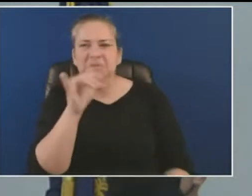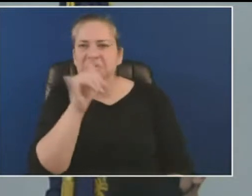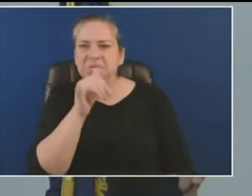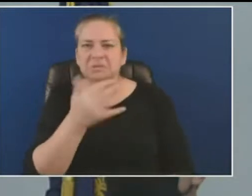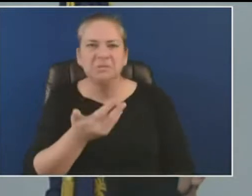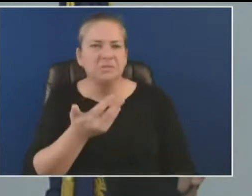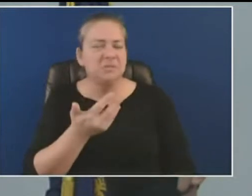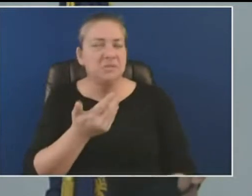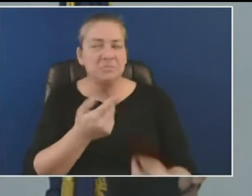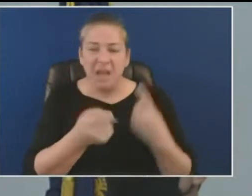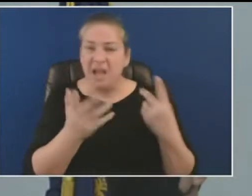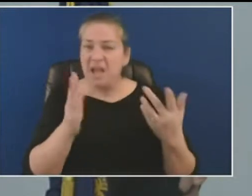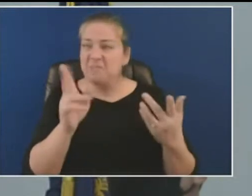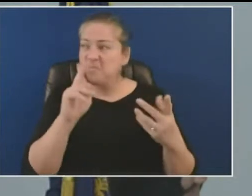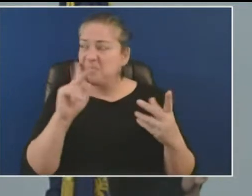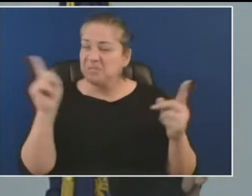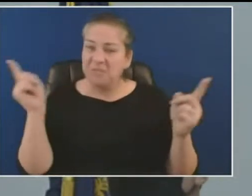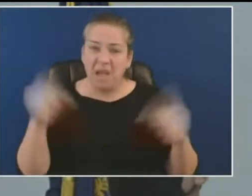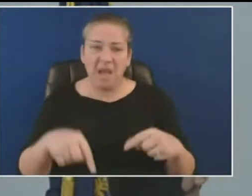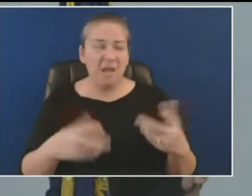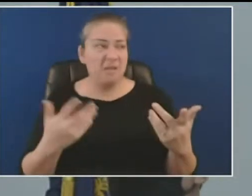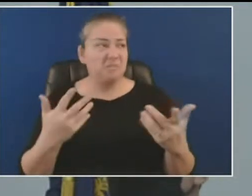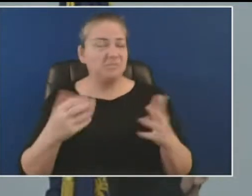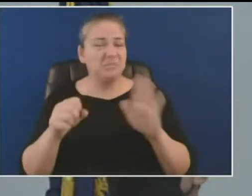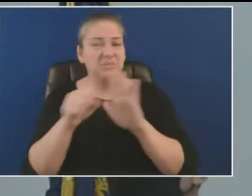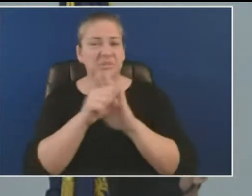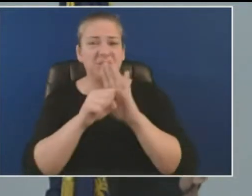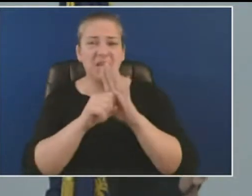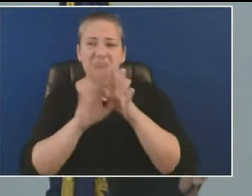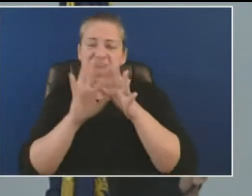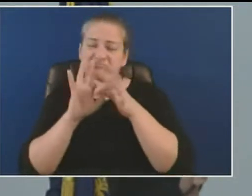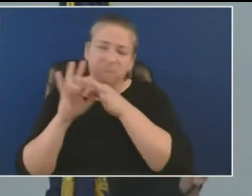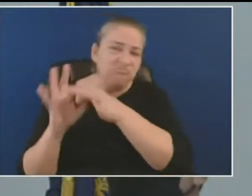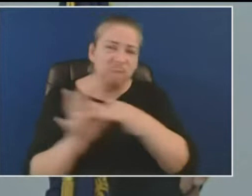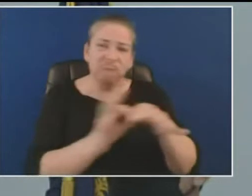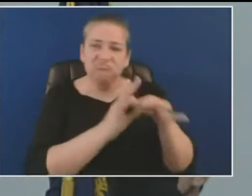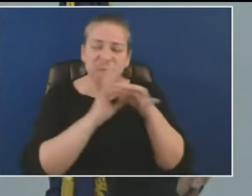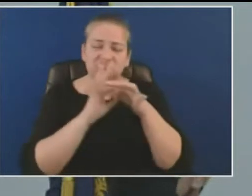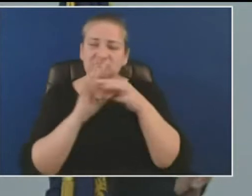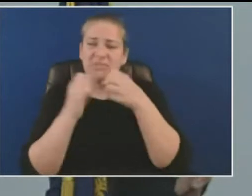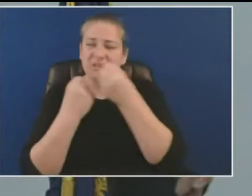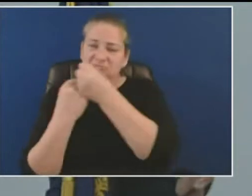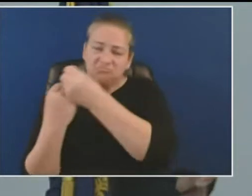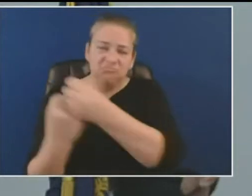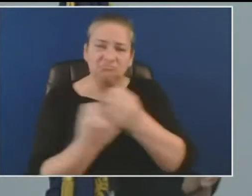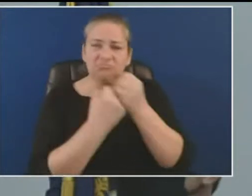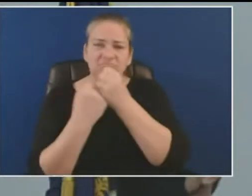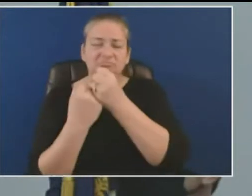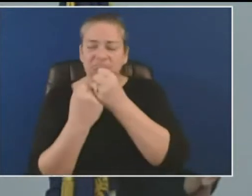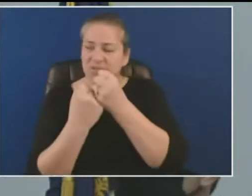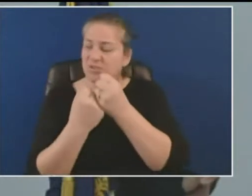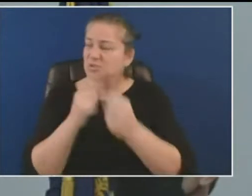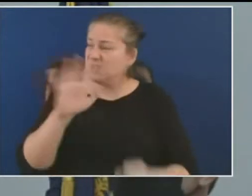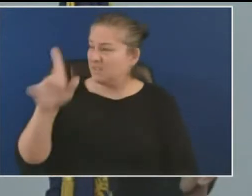the state where we're coming together, and I know one of the things governor that was just communicated to me from